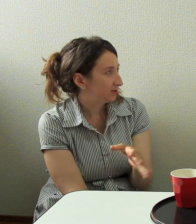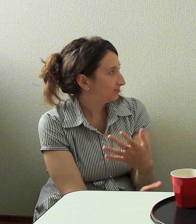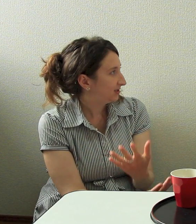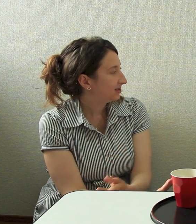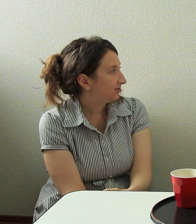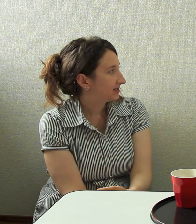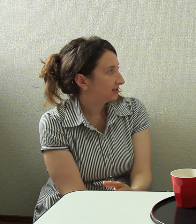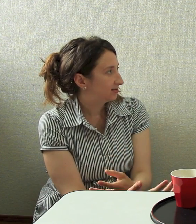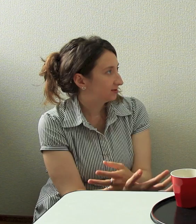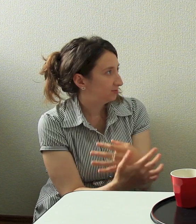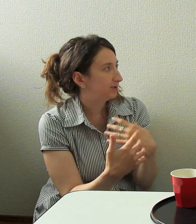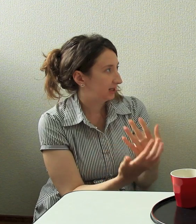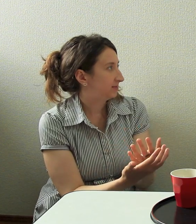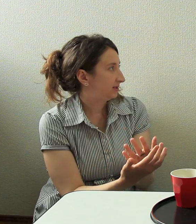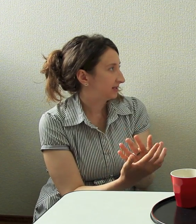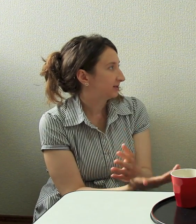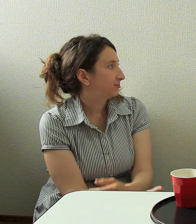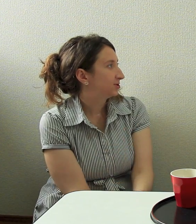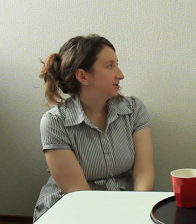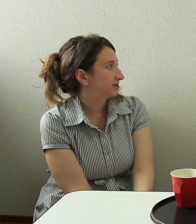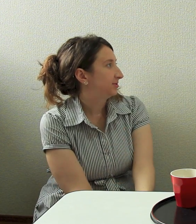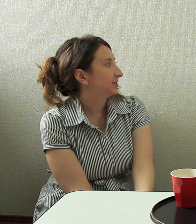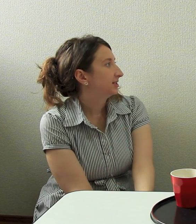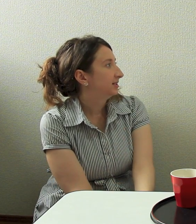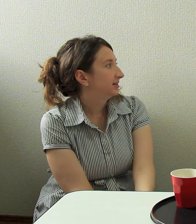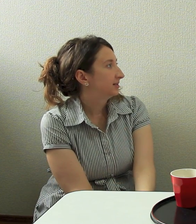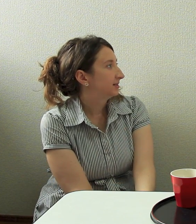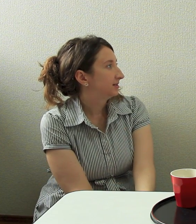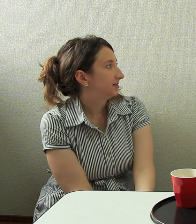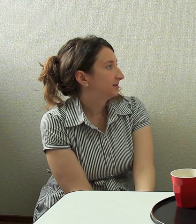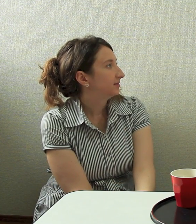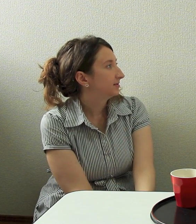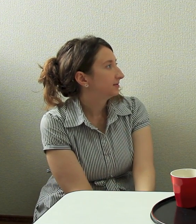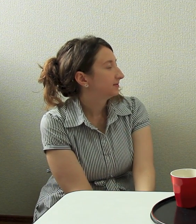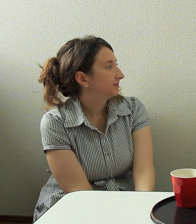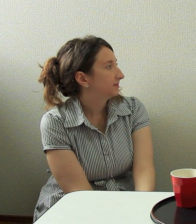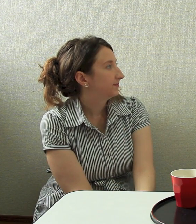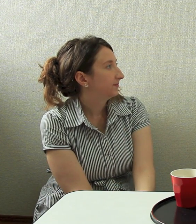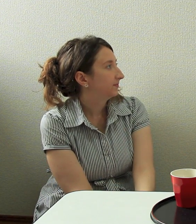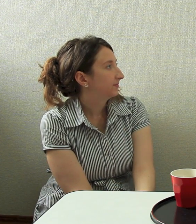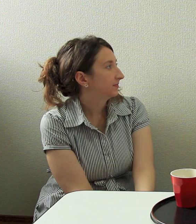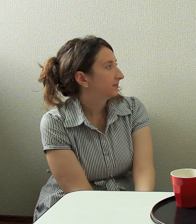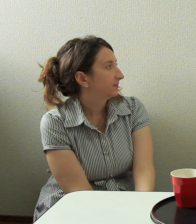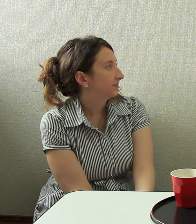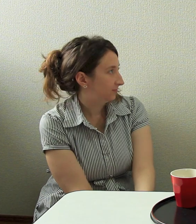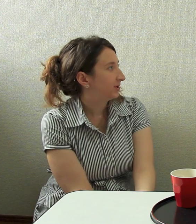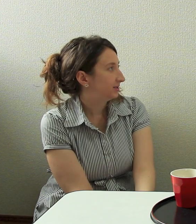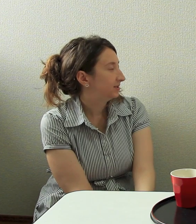you basically decided be become a Sign Language Interpreter. yeah because economic reasons